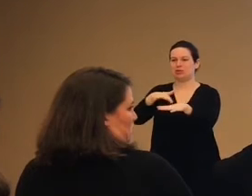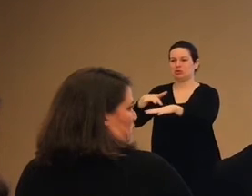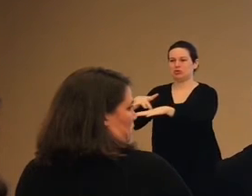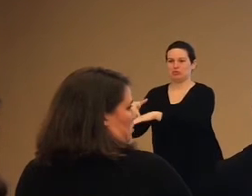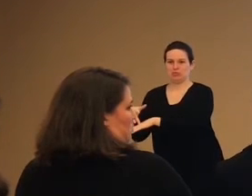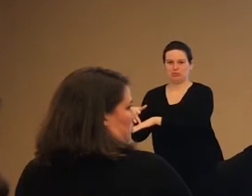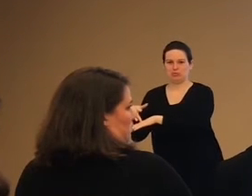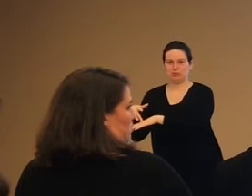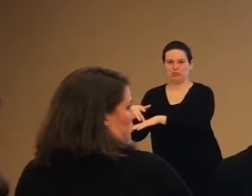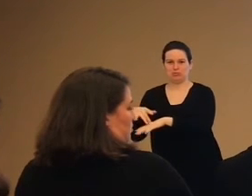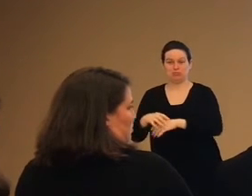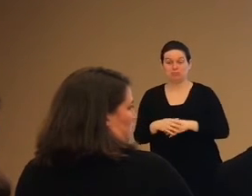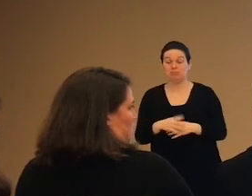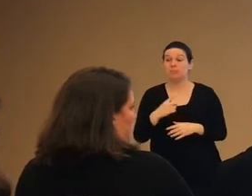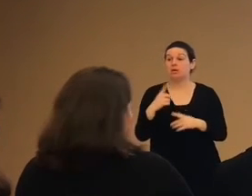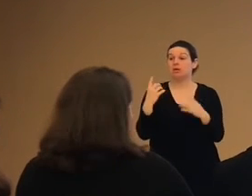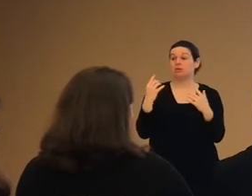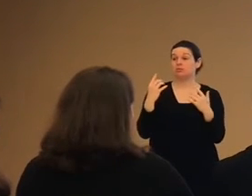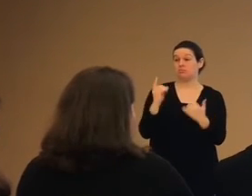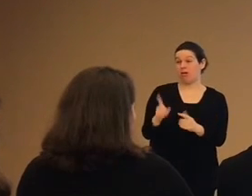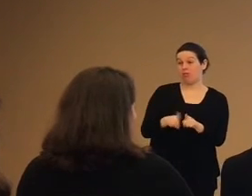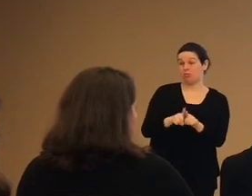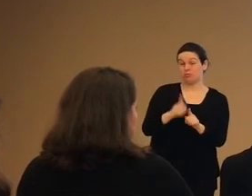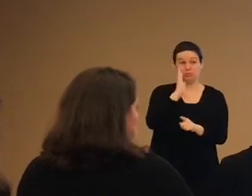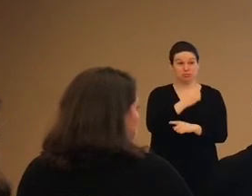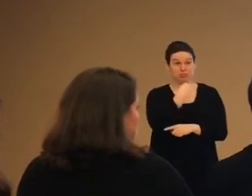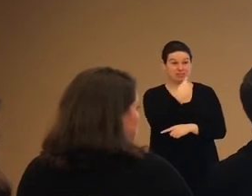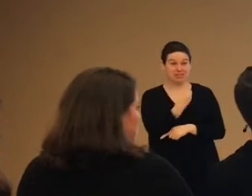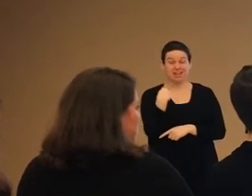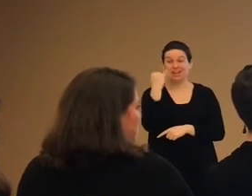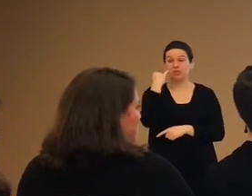I will say that if you go into the Civil Rights exhibit upstairs